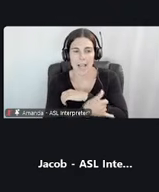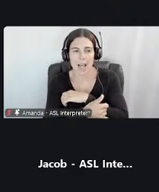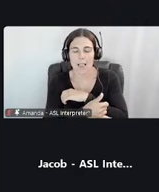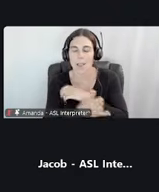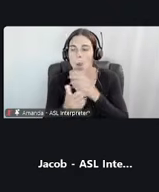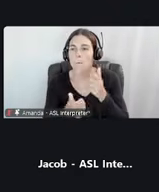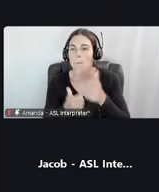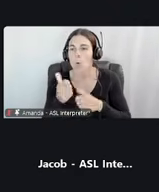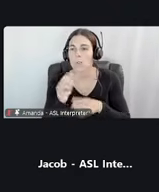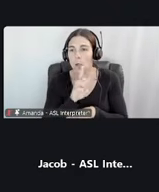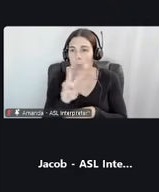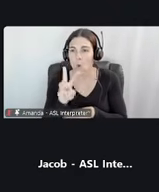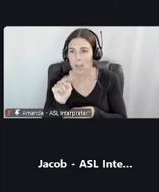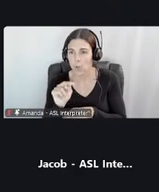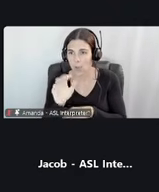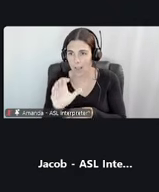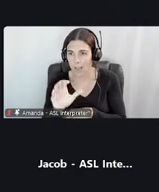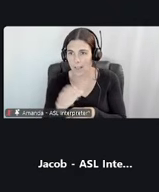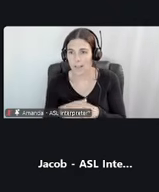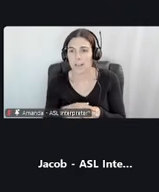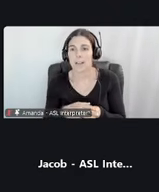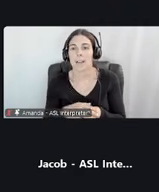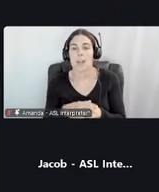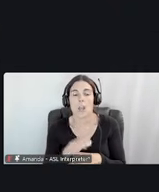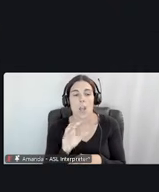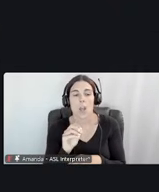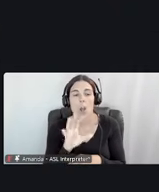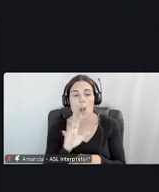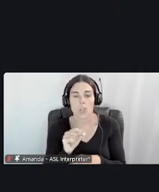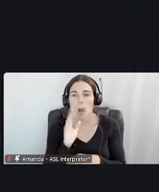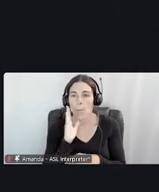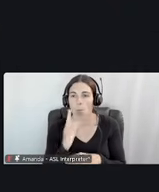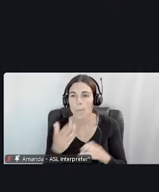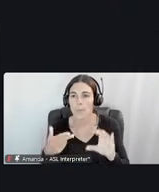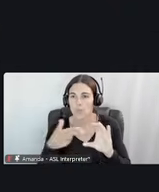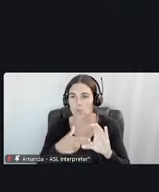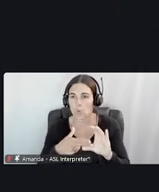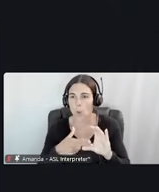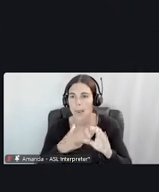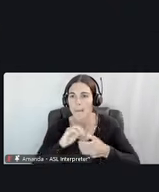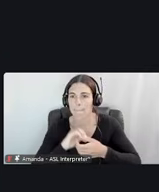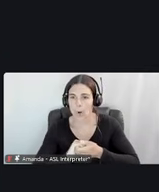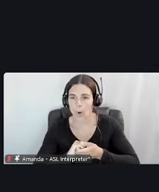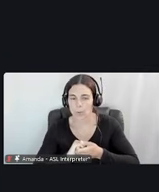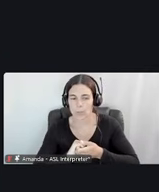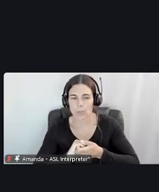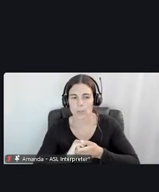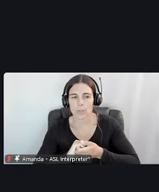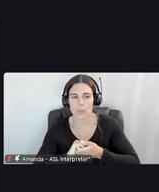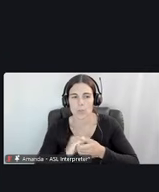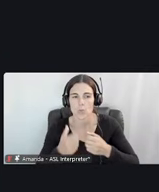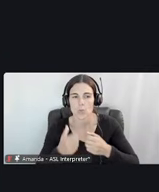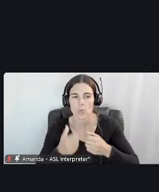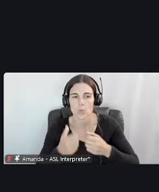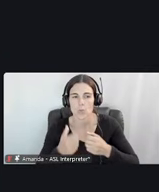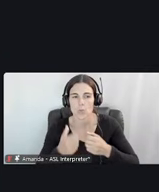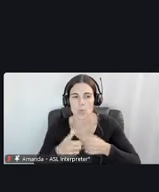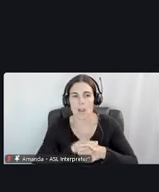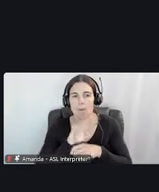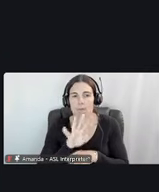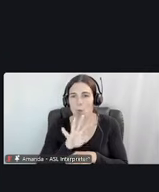And then in October um we will be joining forces with partners um to cover 47 counties